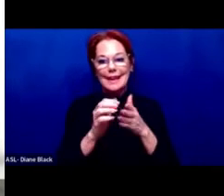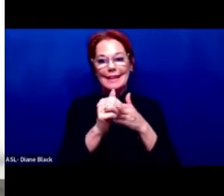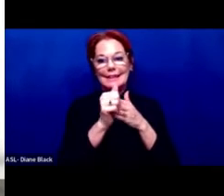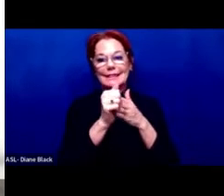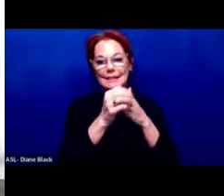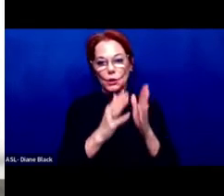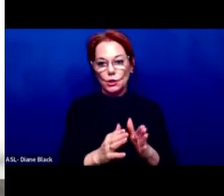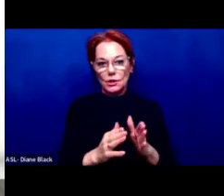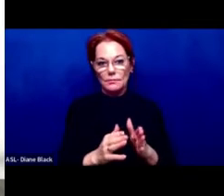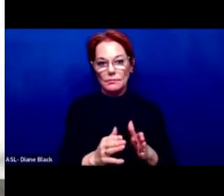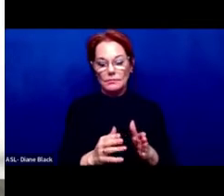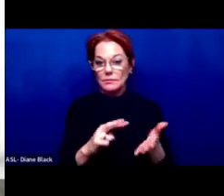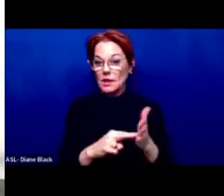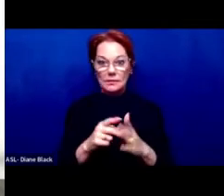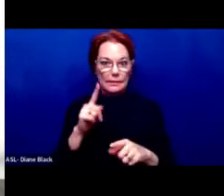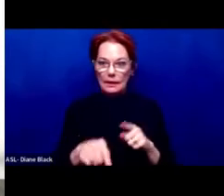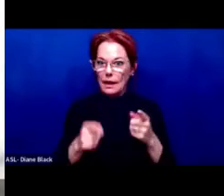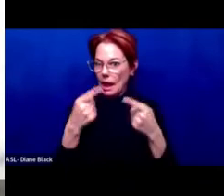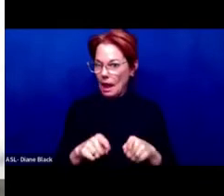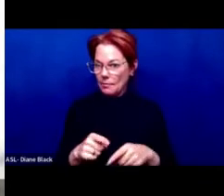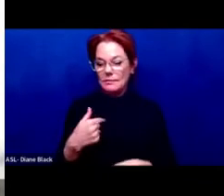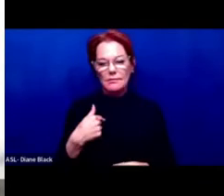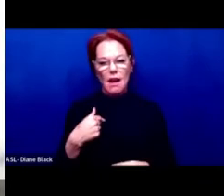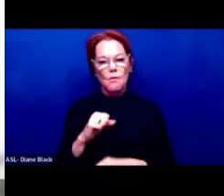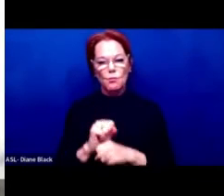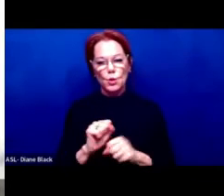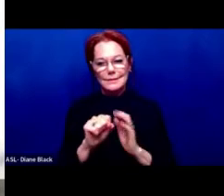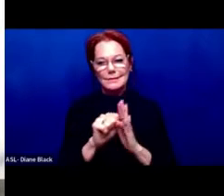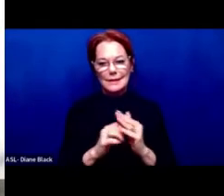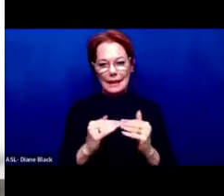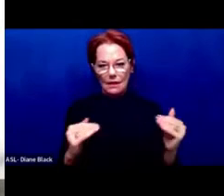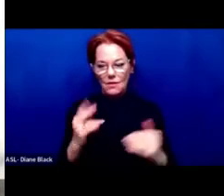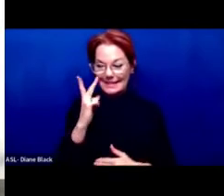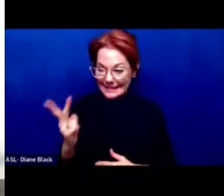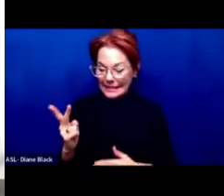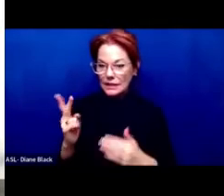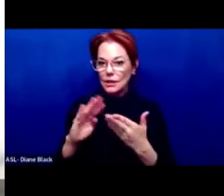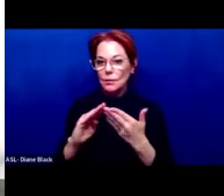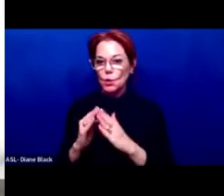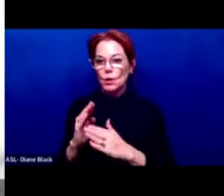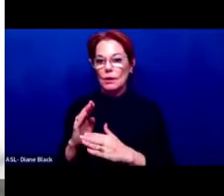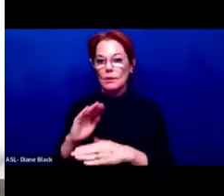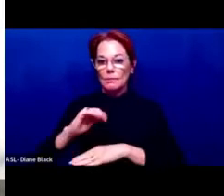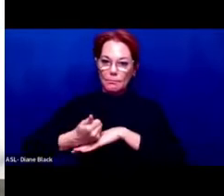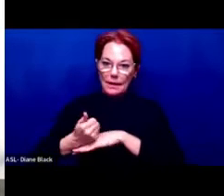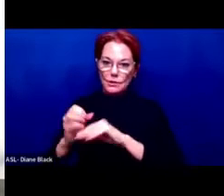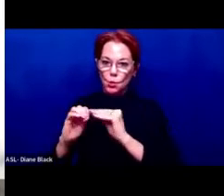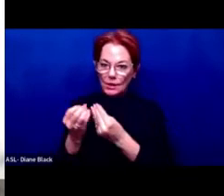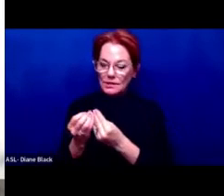can't be done. I've been at the state level before, I've seen community based organizations drive priorities to the state to